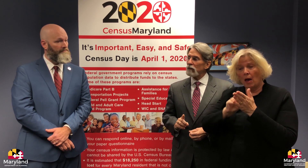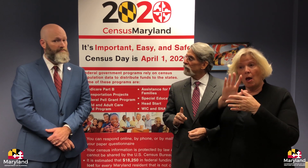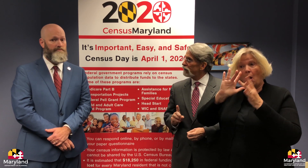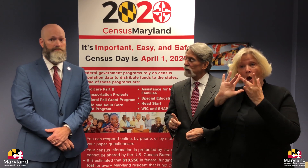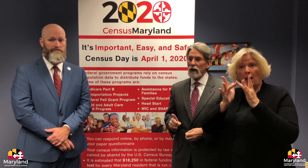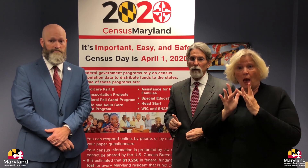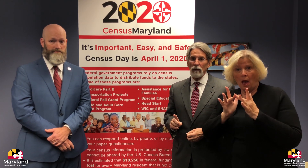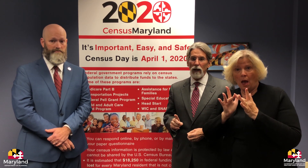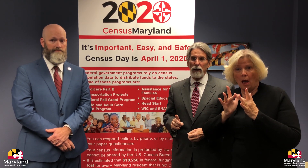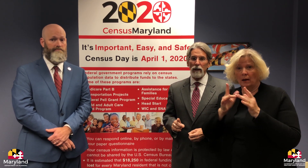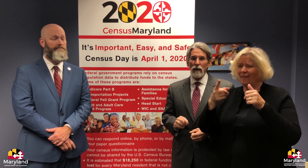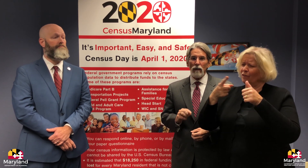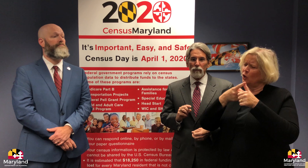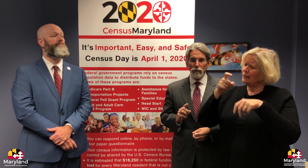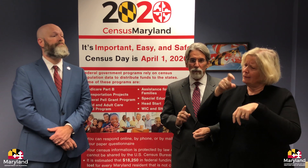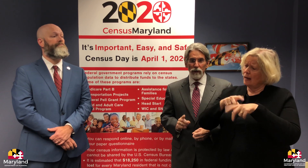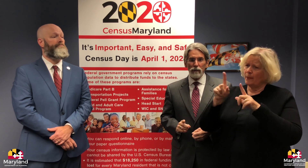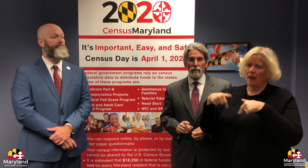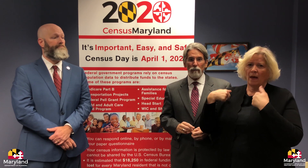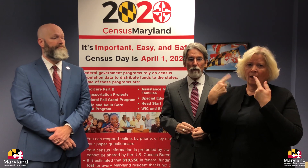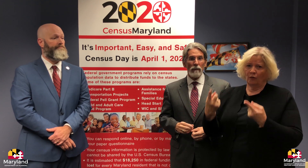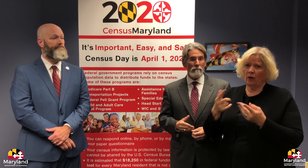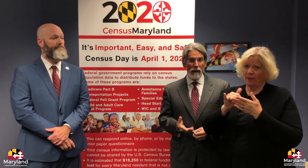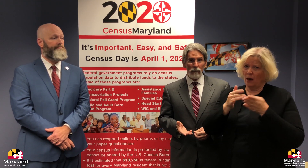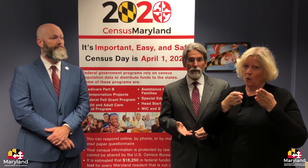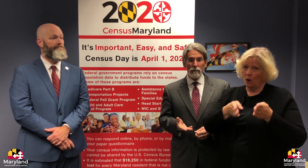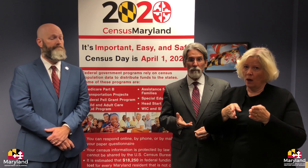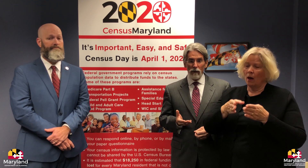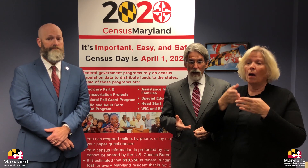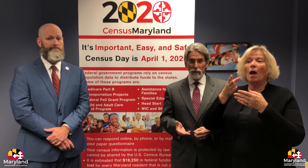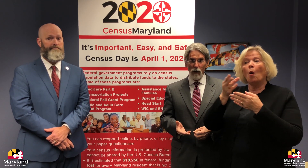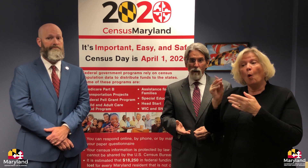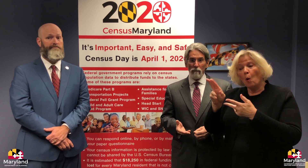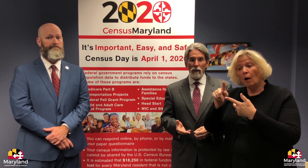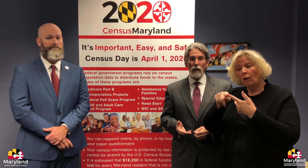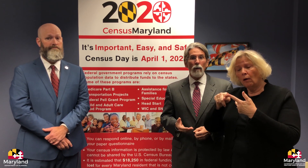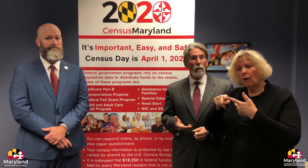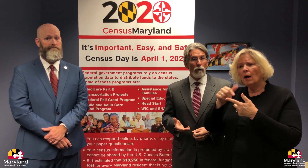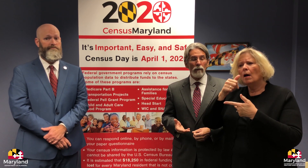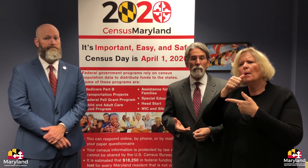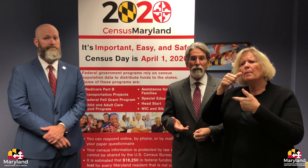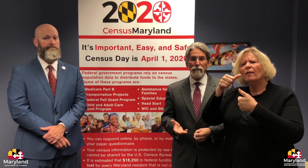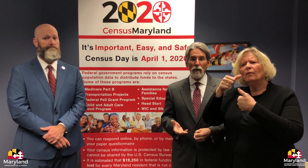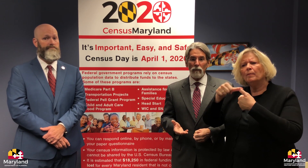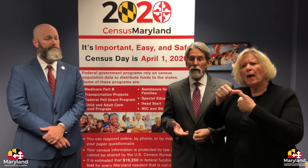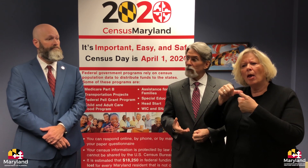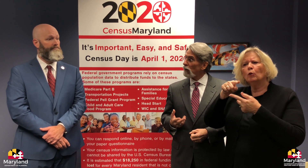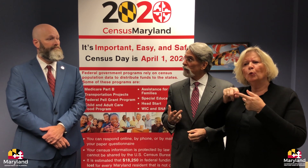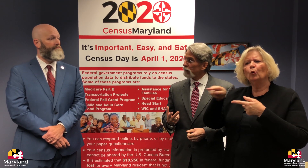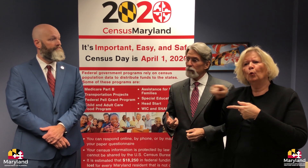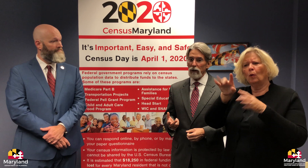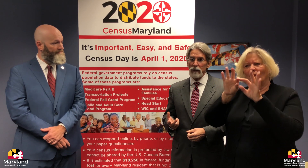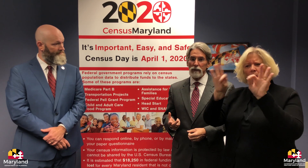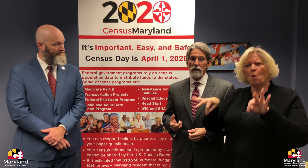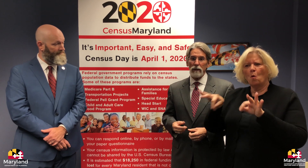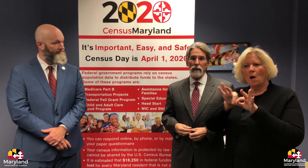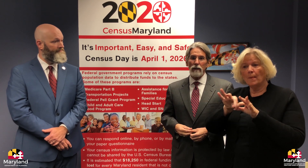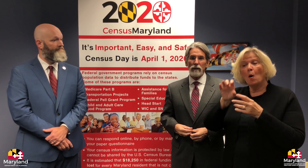through the traditional form mailed to your home, or by phone.